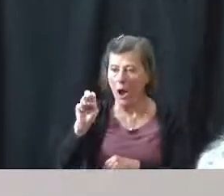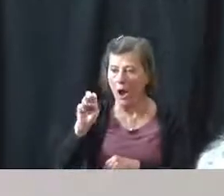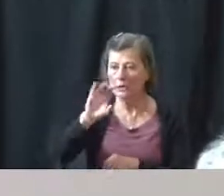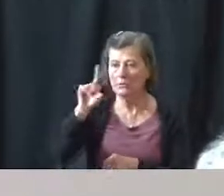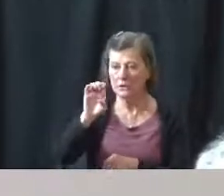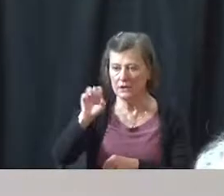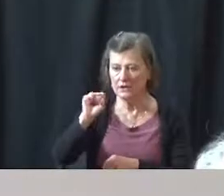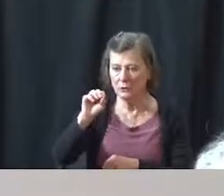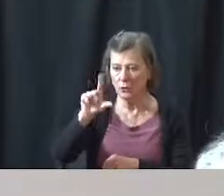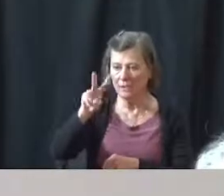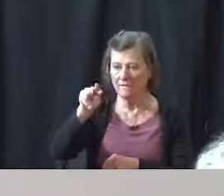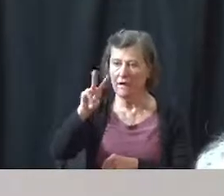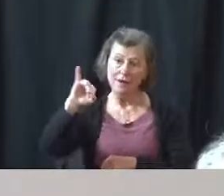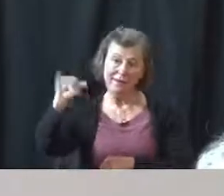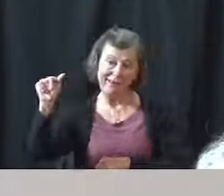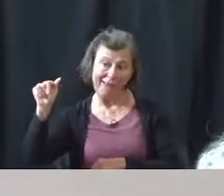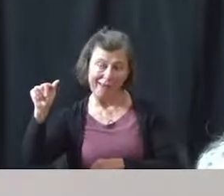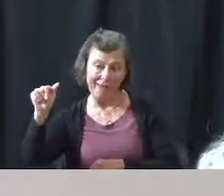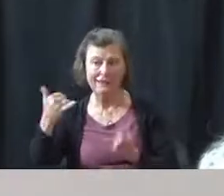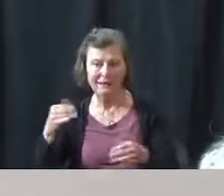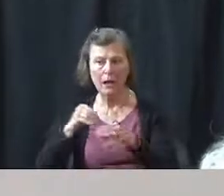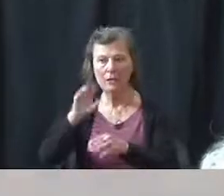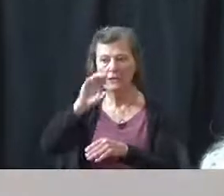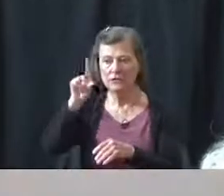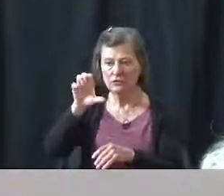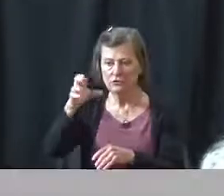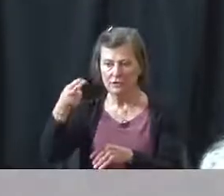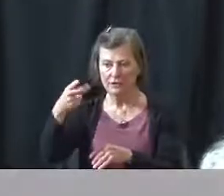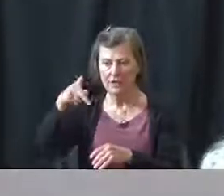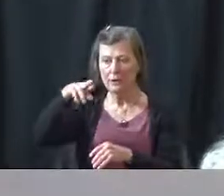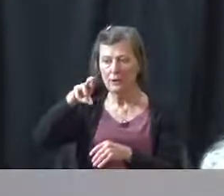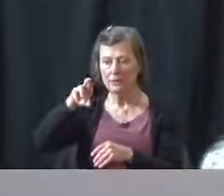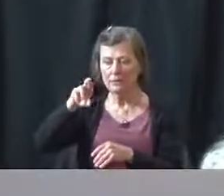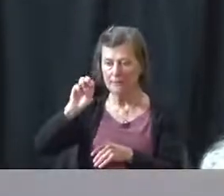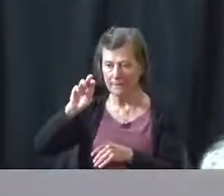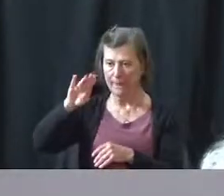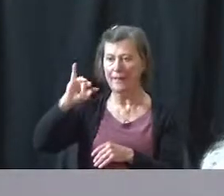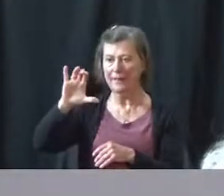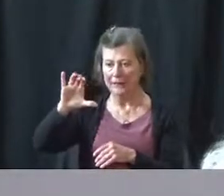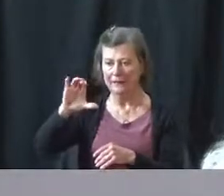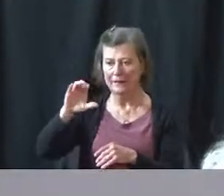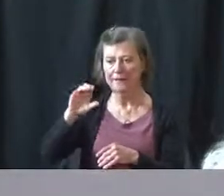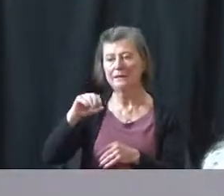It's now in the Czech Republic but it was called Czechoslovakia back then.